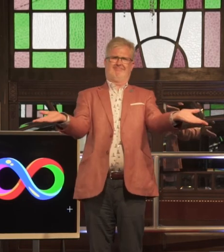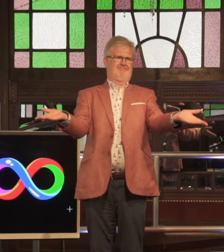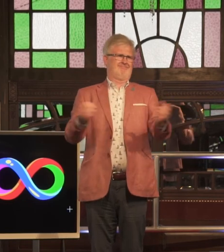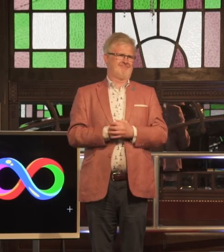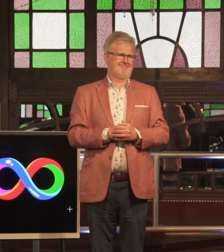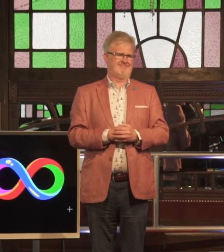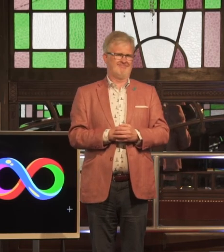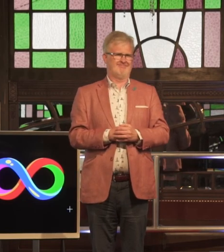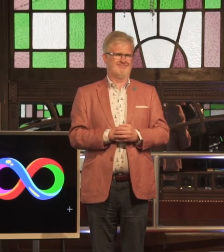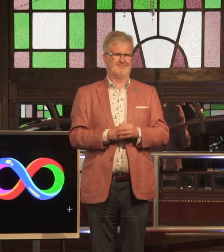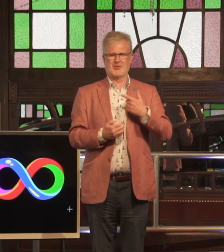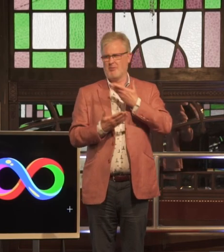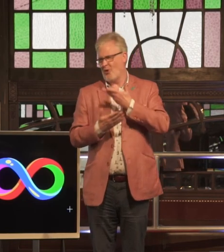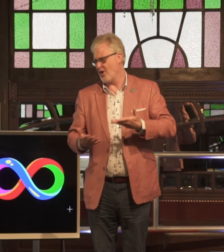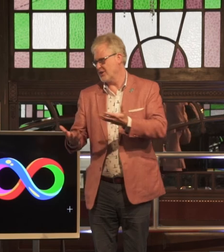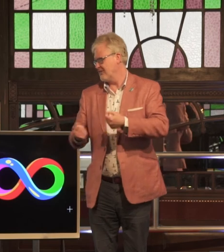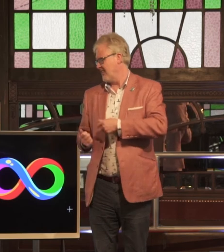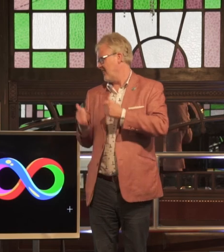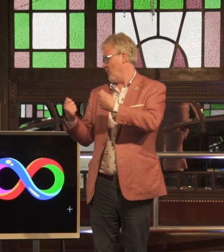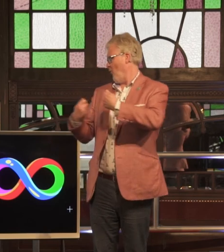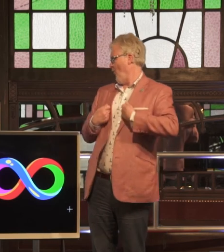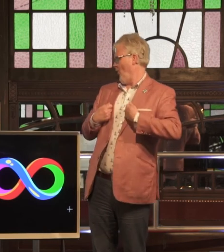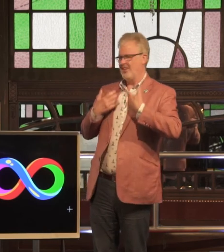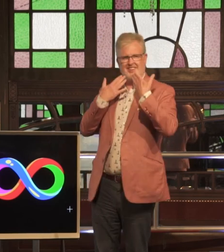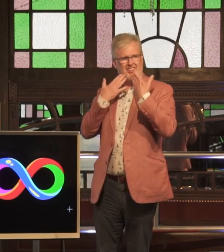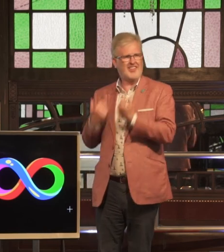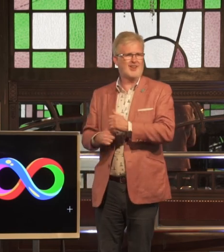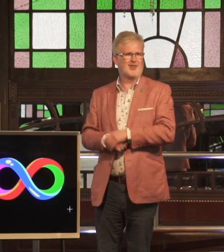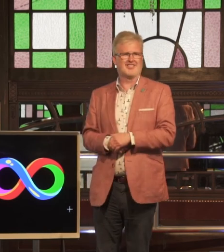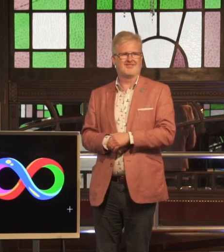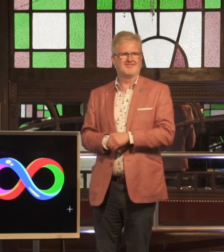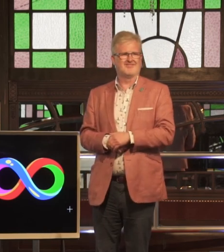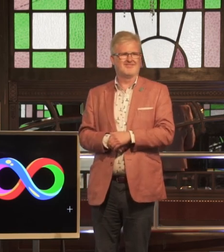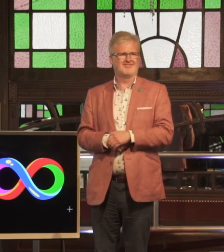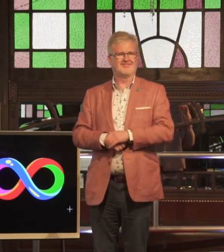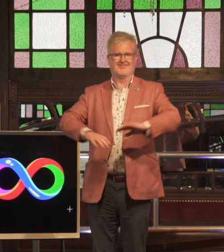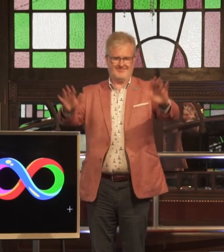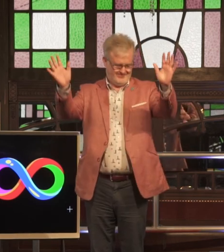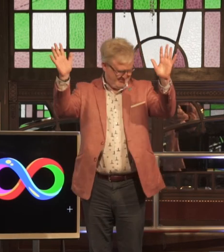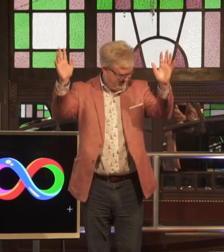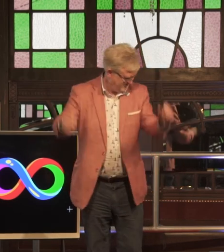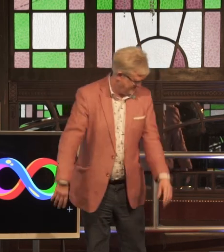behind the scenes, was for all those people who took part in that and enjoyed that. I'm honoured to get this award. Just thank you, really.